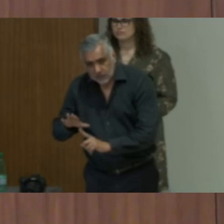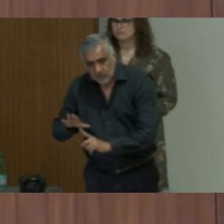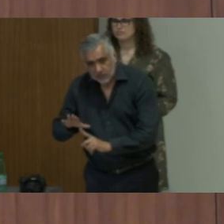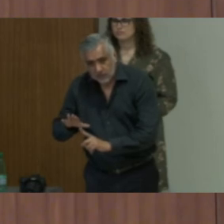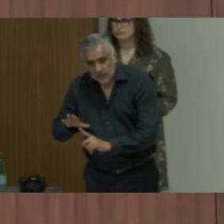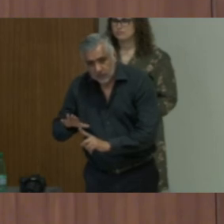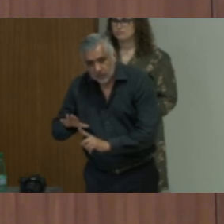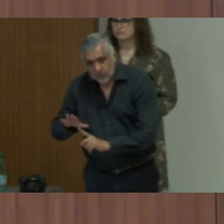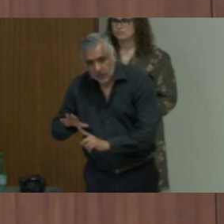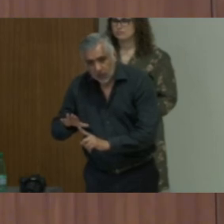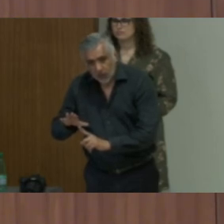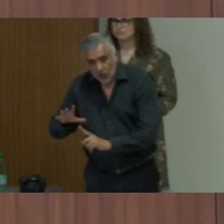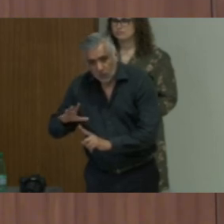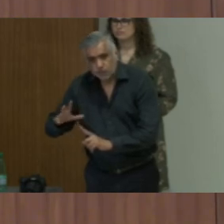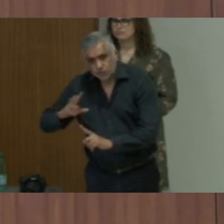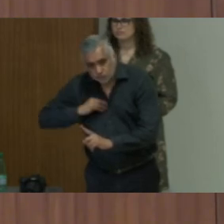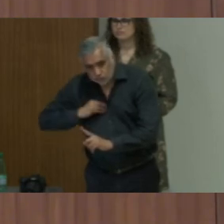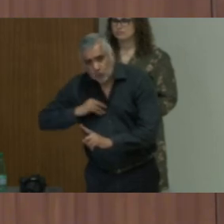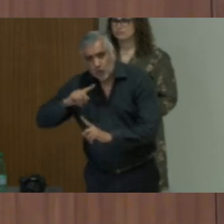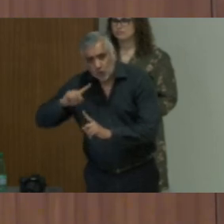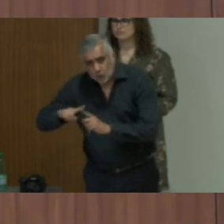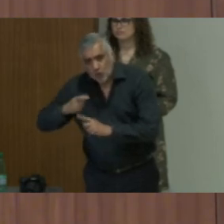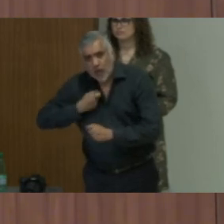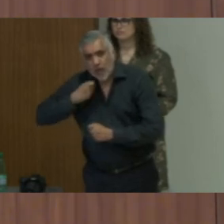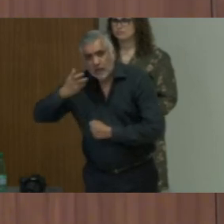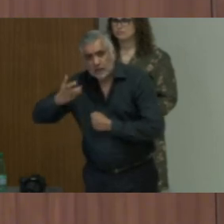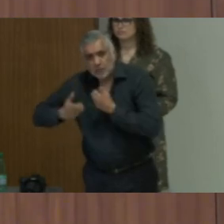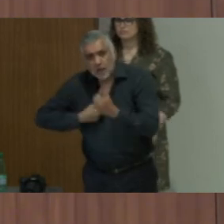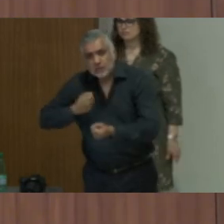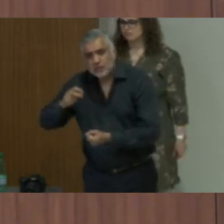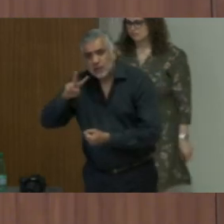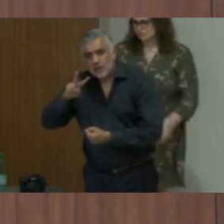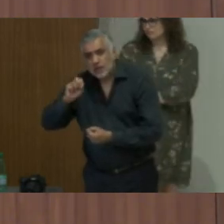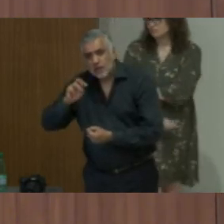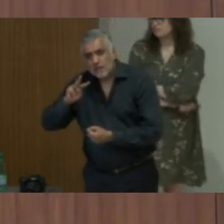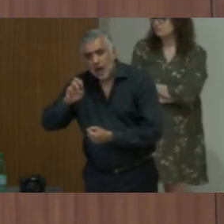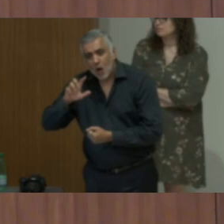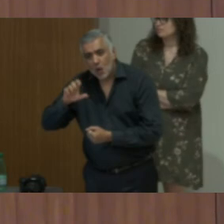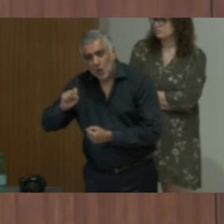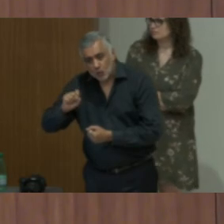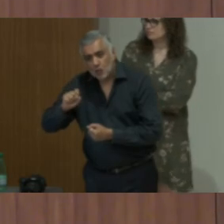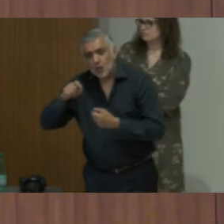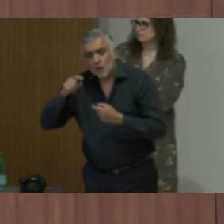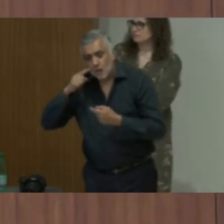you know, acceptable as a means for expressing the vows, taking the vows given at ordination